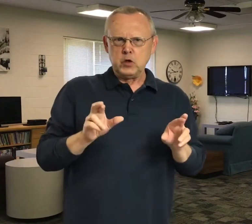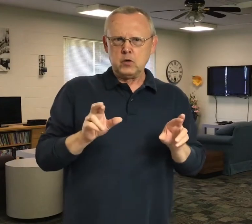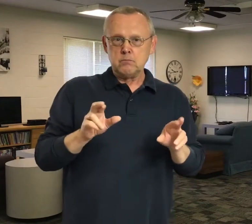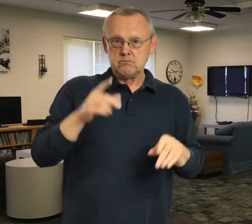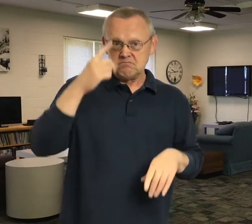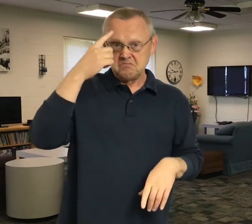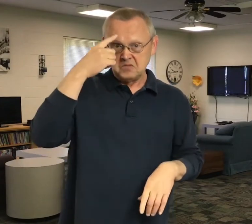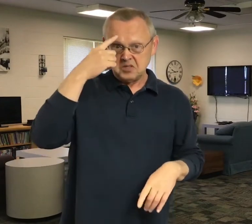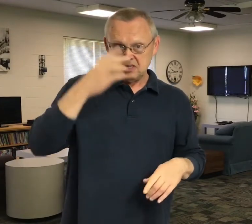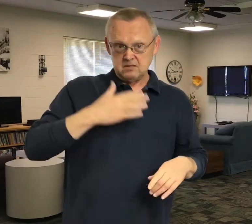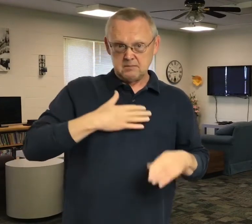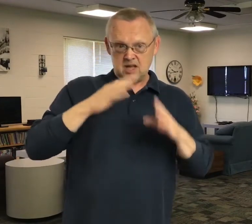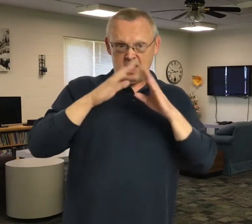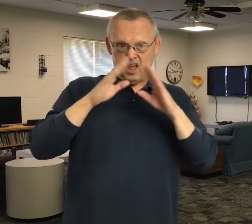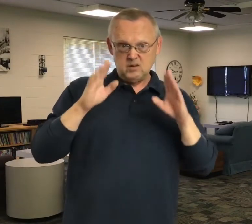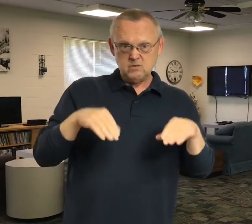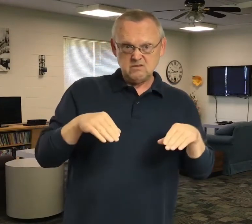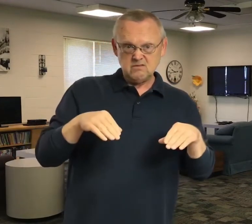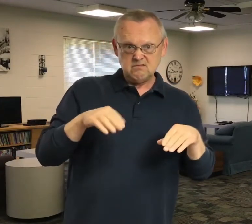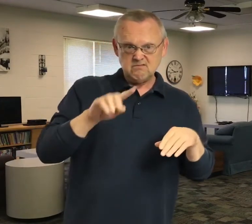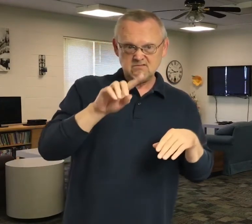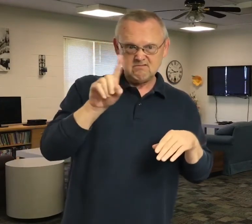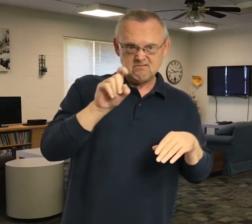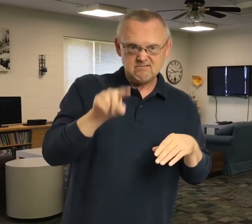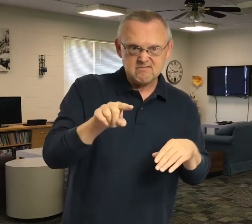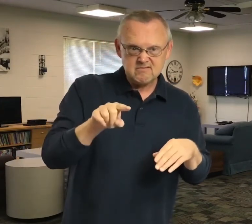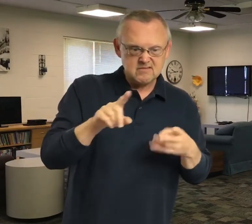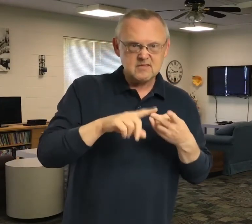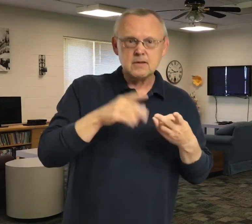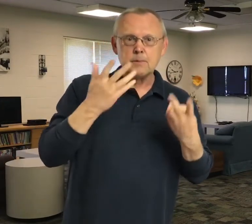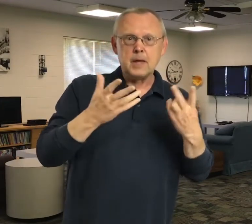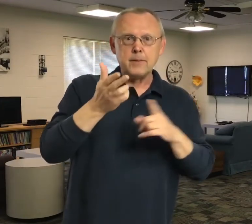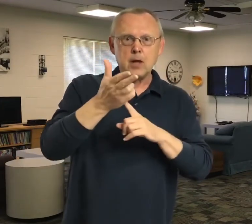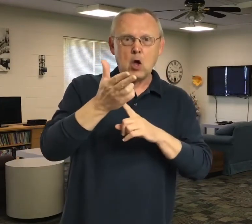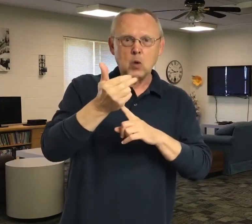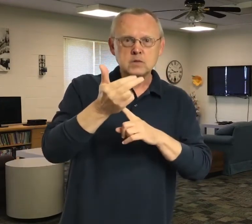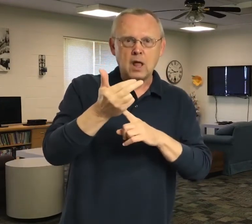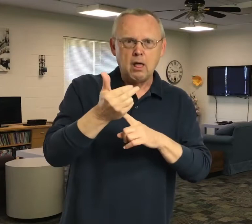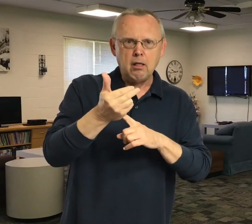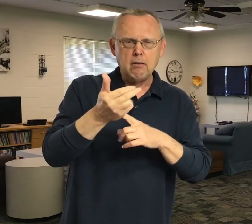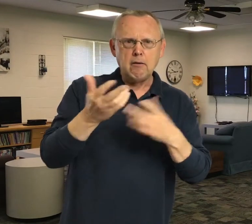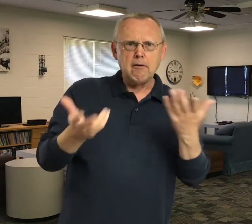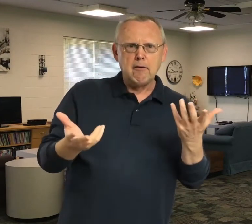It looks like a living room, do you think this is in my home?